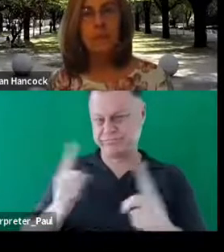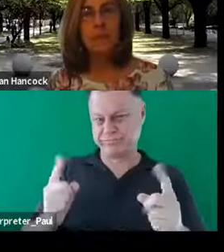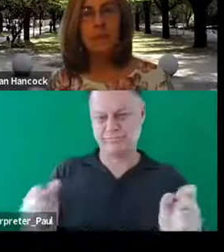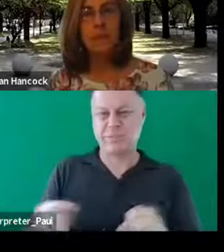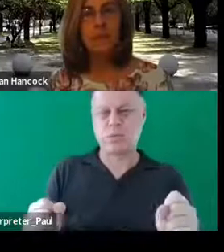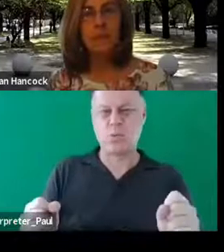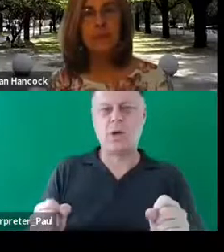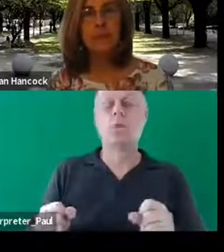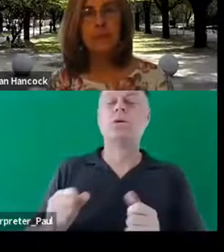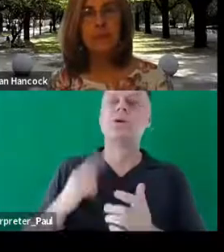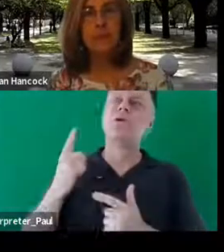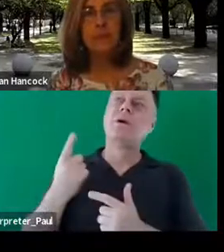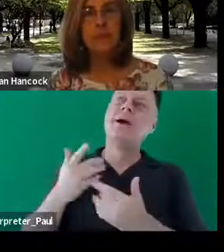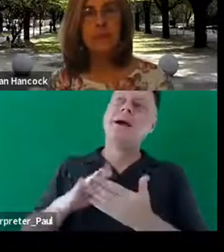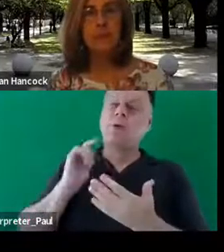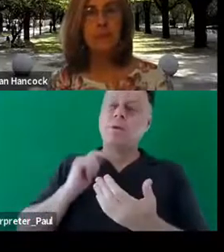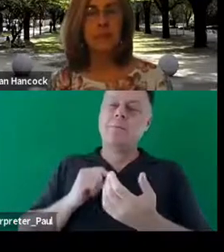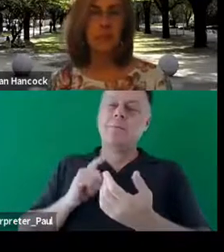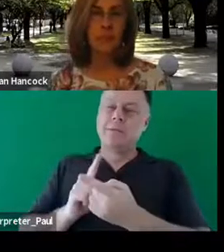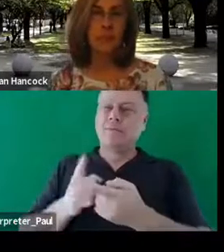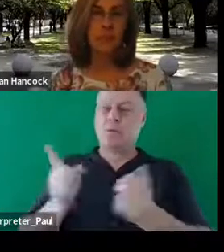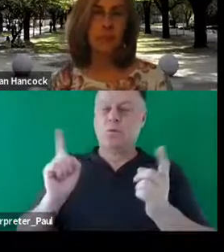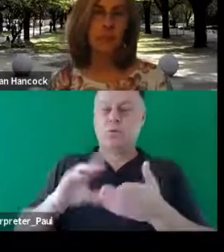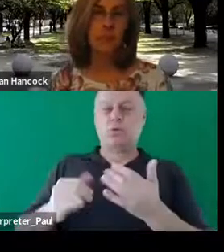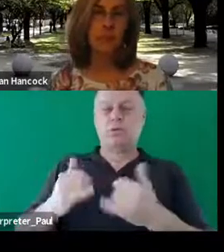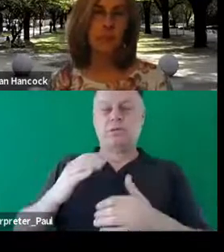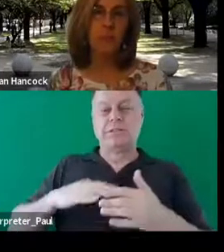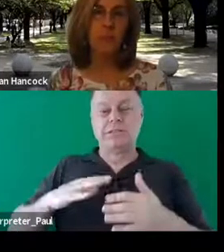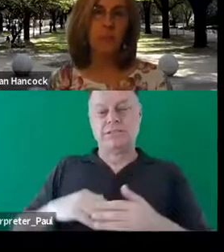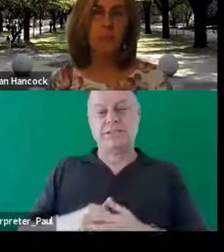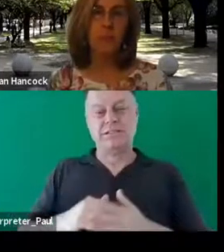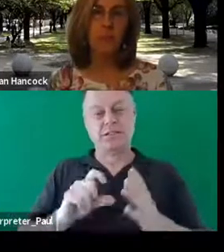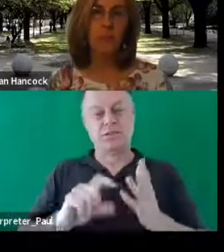kind of, meet those student needs and watch the Webinar on the Curtin program and thought,